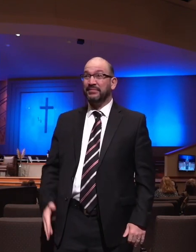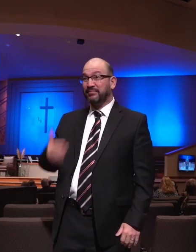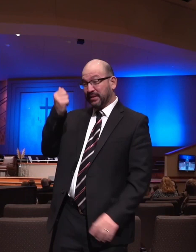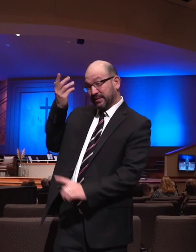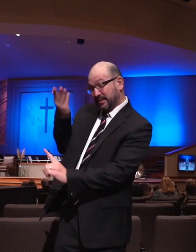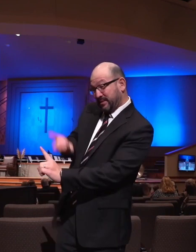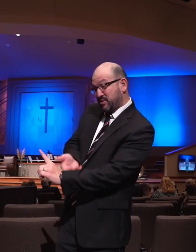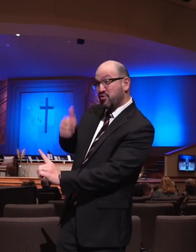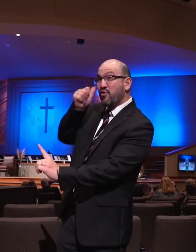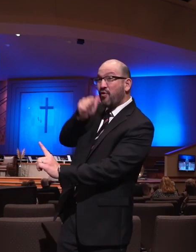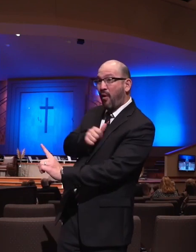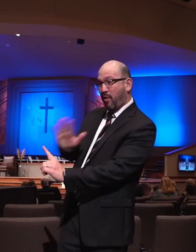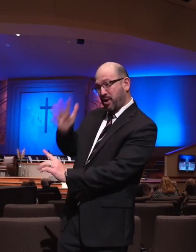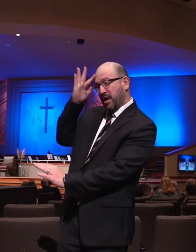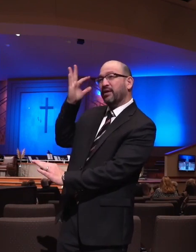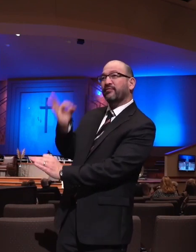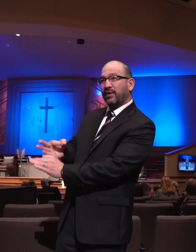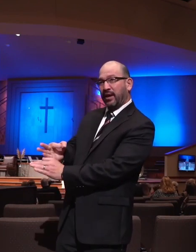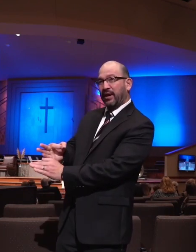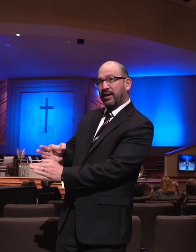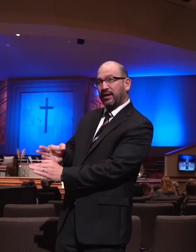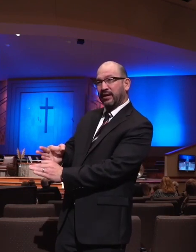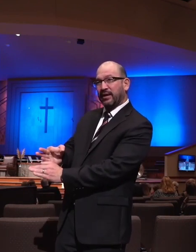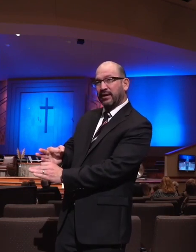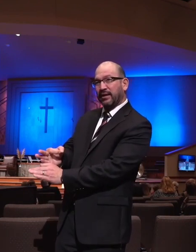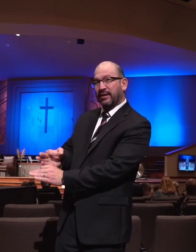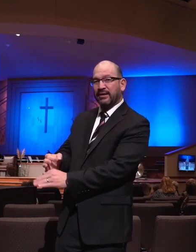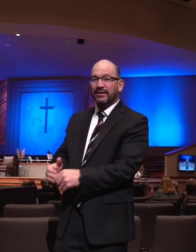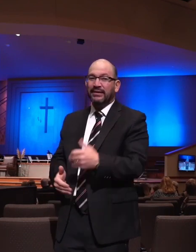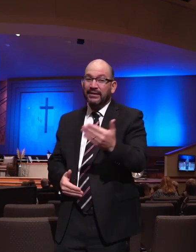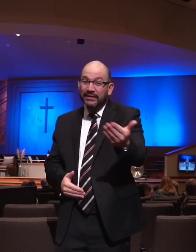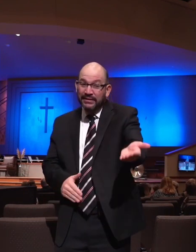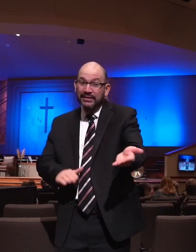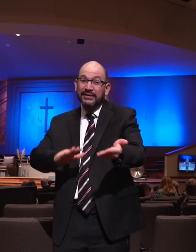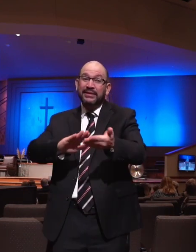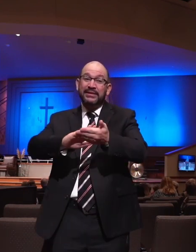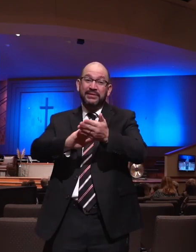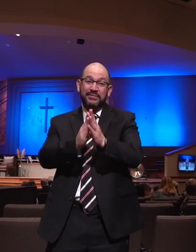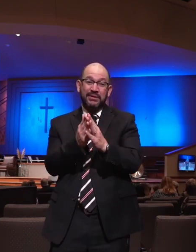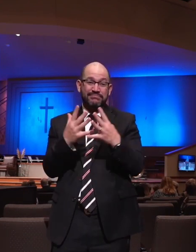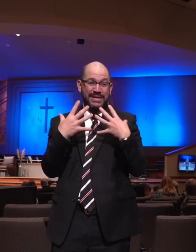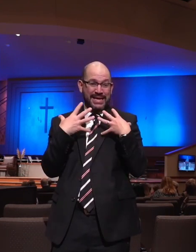little girl's faith to see this man healed and saved I believe it is her by